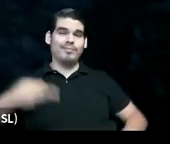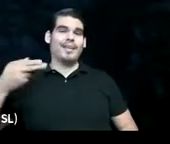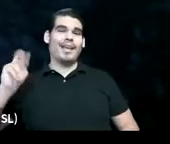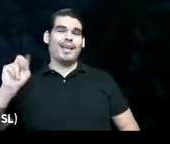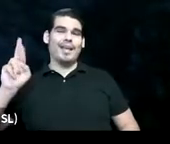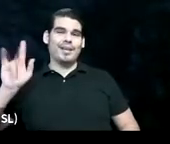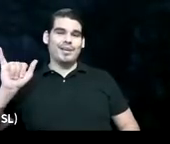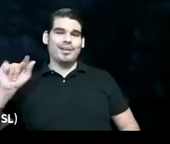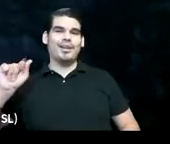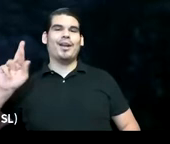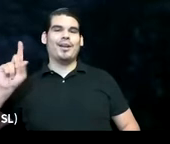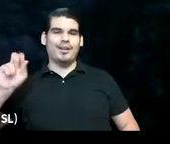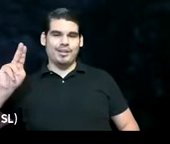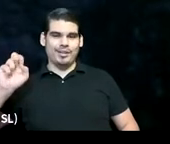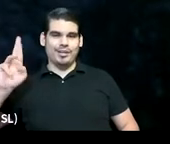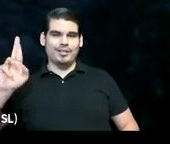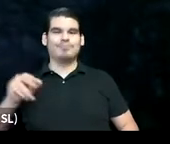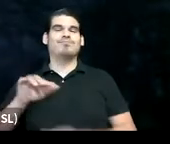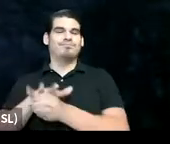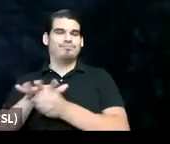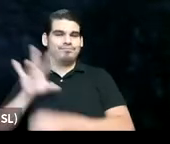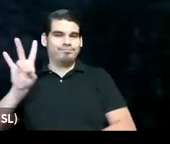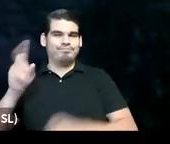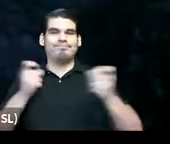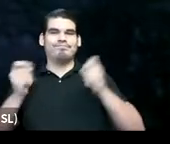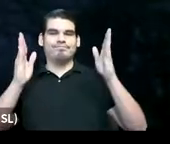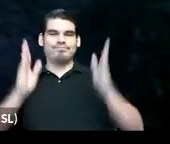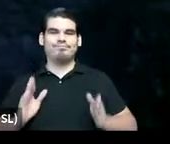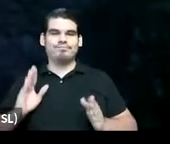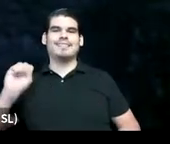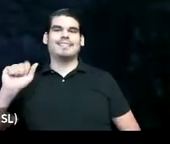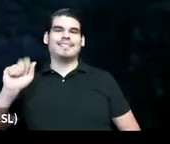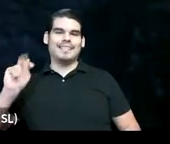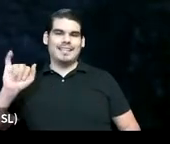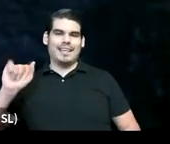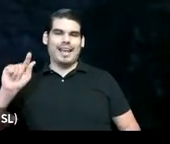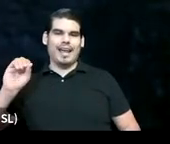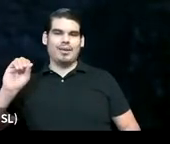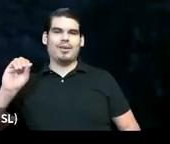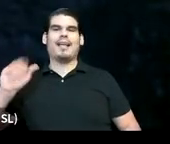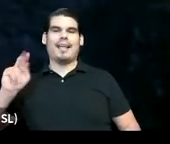Vice President: Right. And I want. Just want to thank them for being here. We're super excited to bring you this webinar. So with that being said, let's